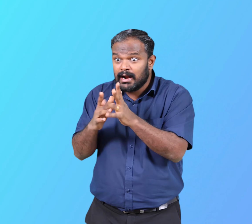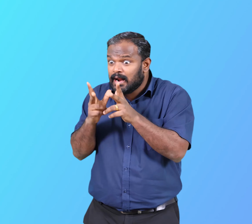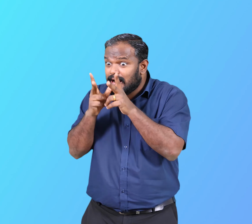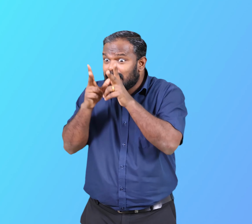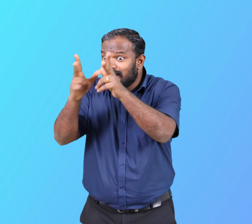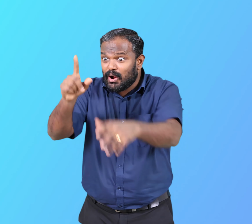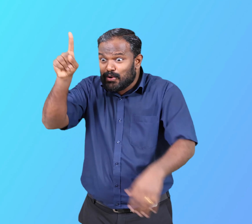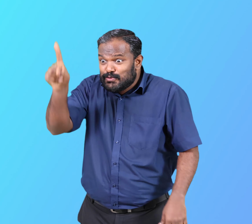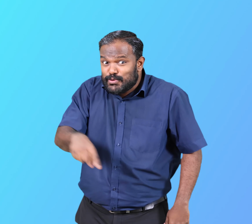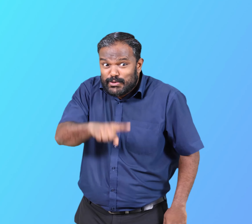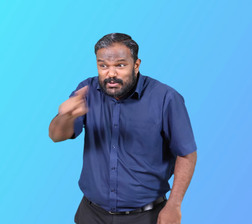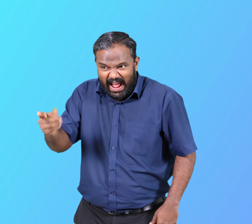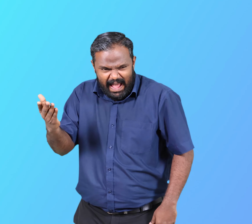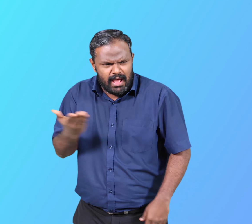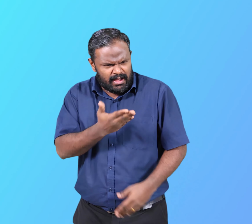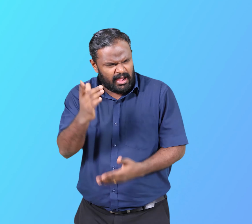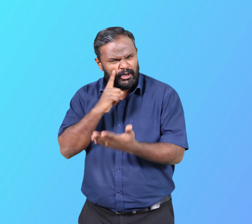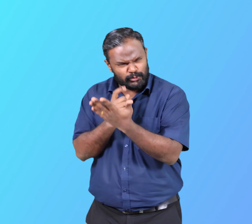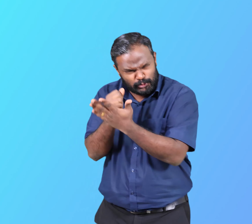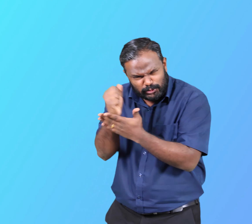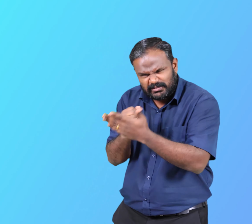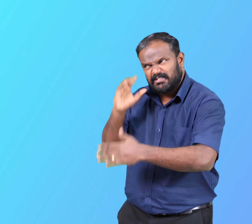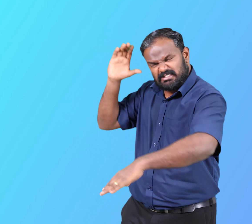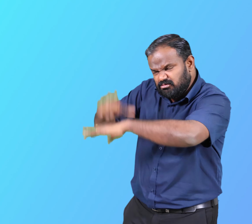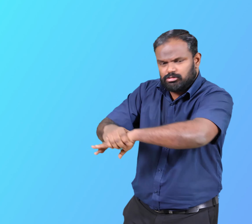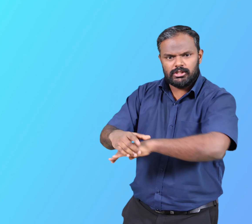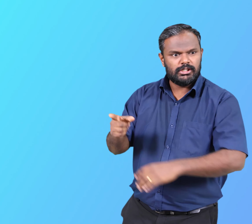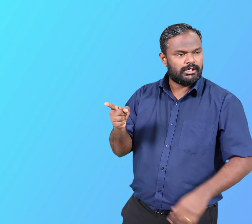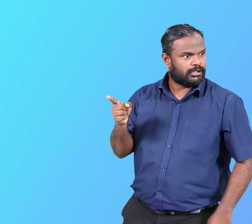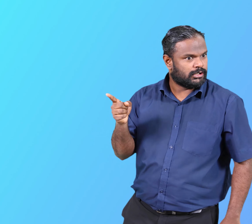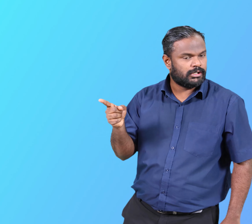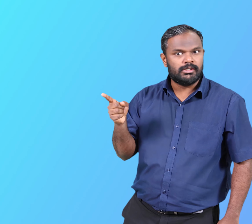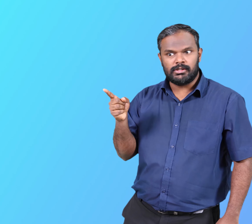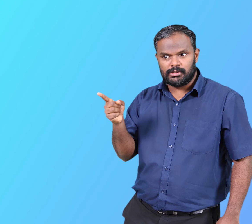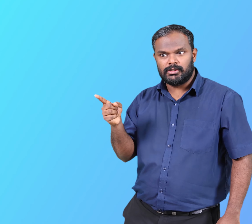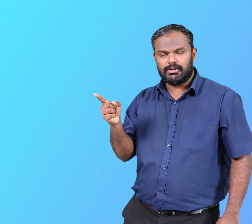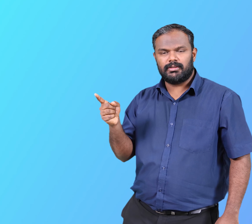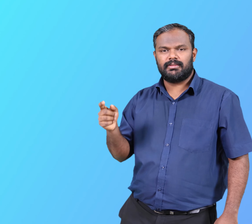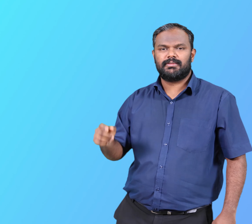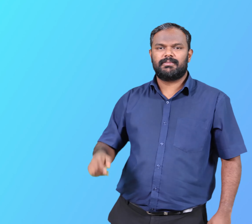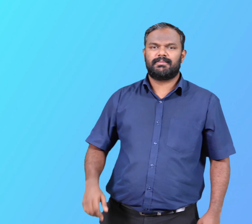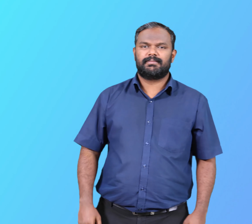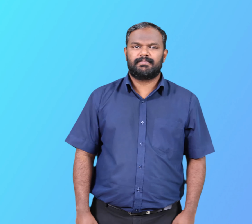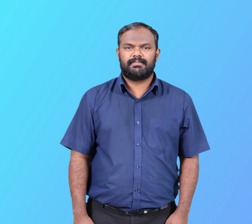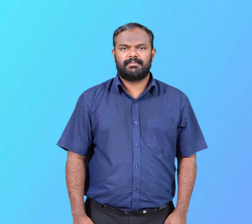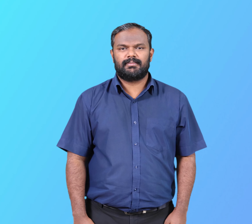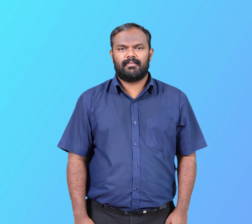They were trying to find a way to catch Jesus saying something wrong.